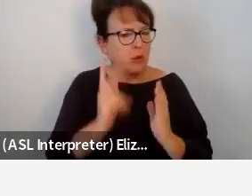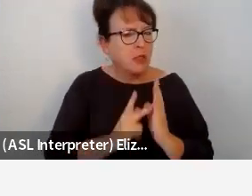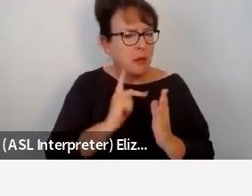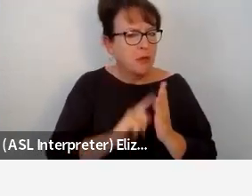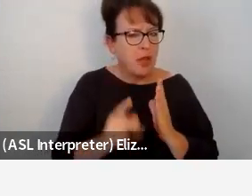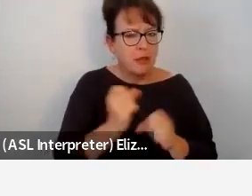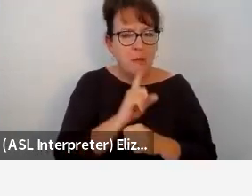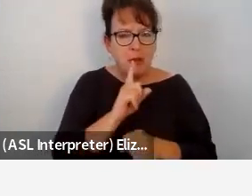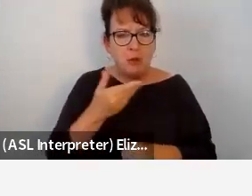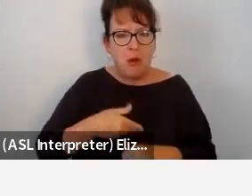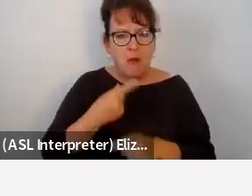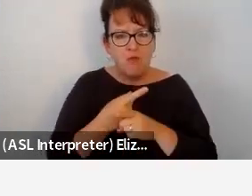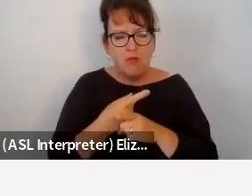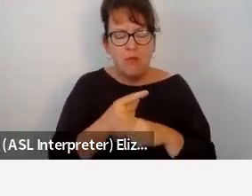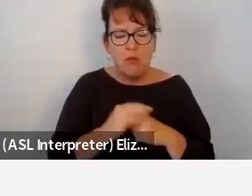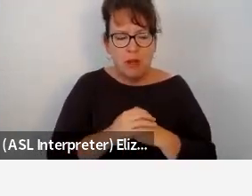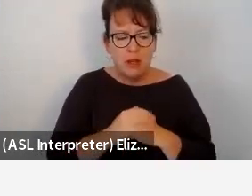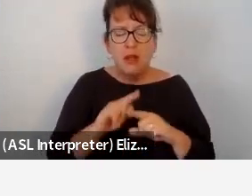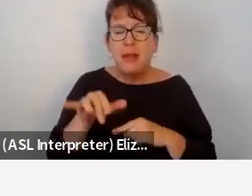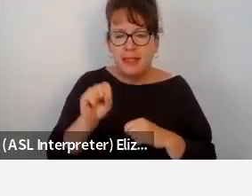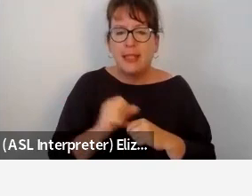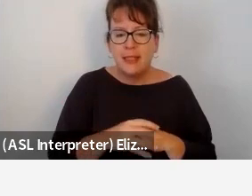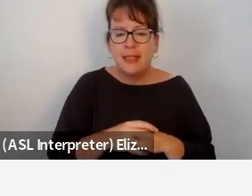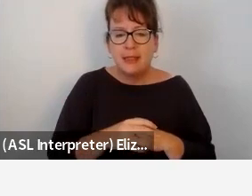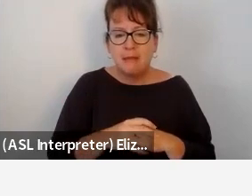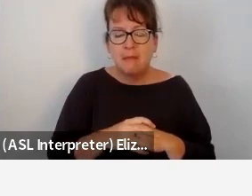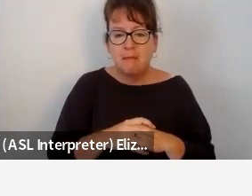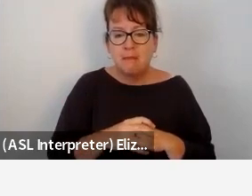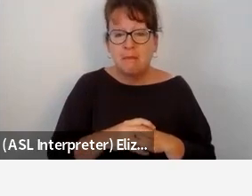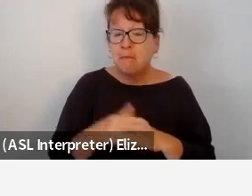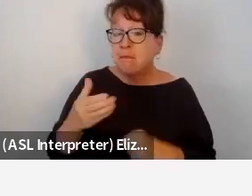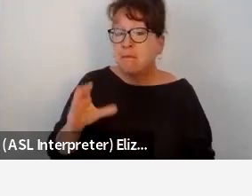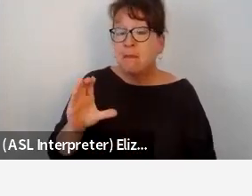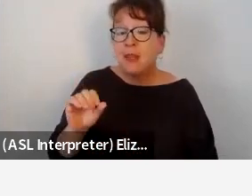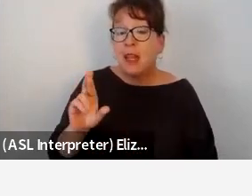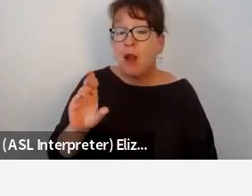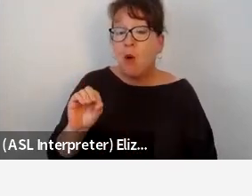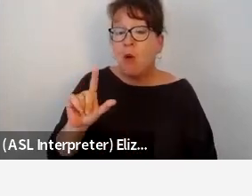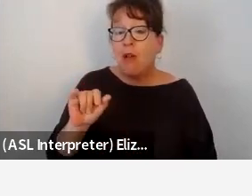to conduct activities either in all four of the categories or to dive in really deeply to two.